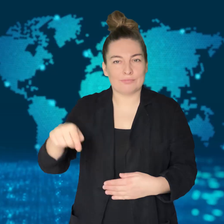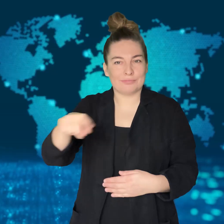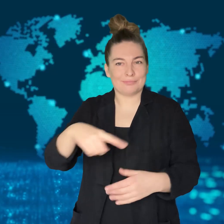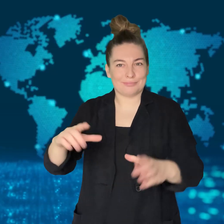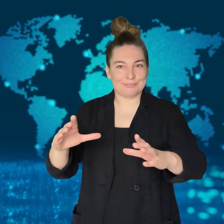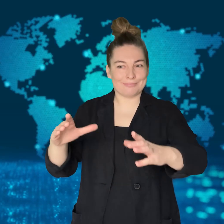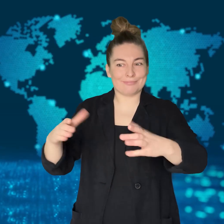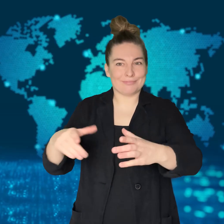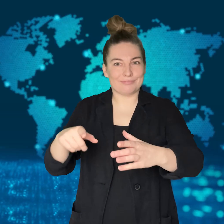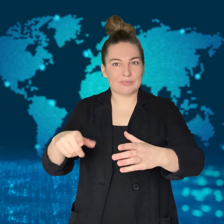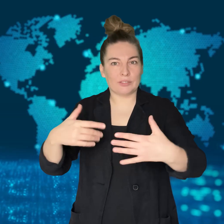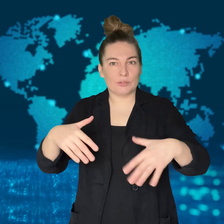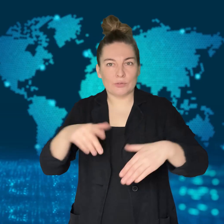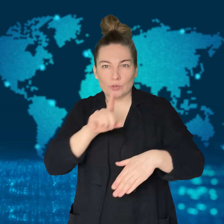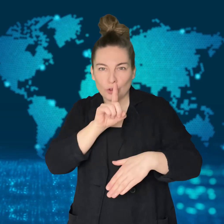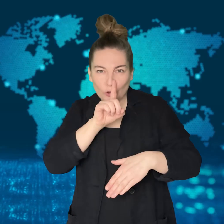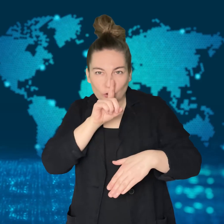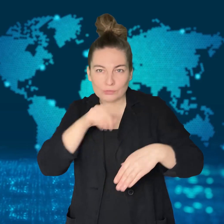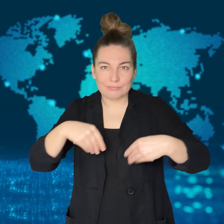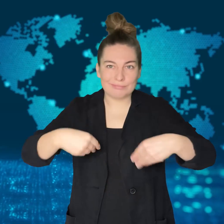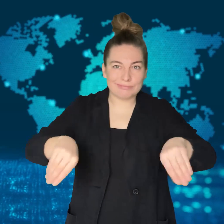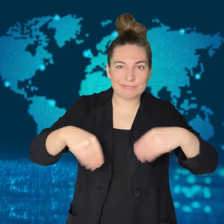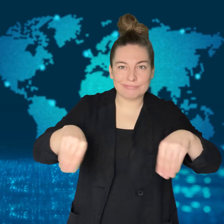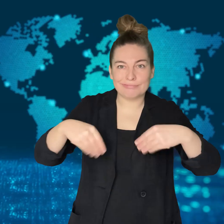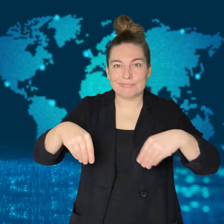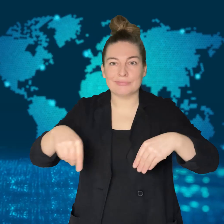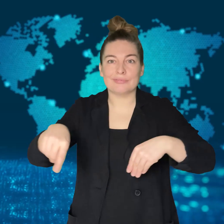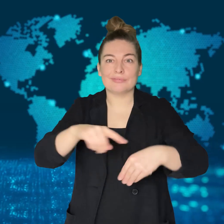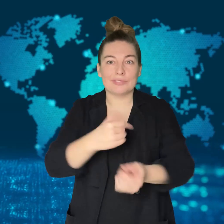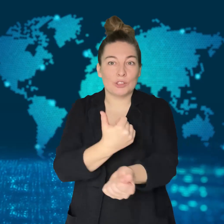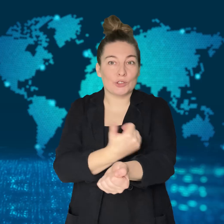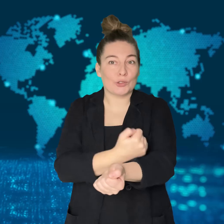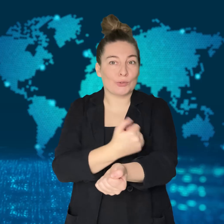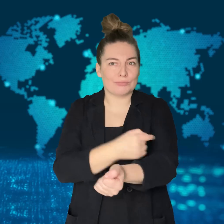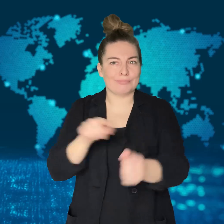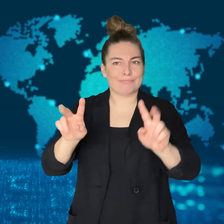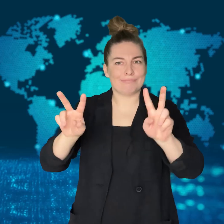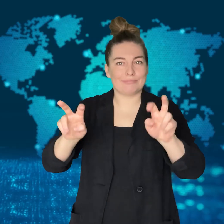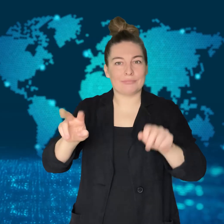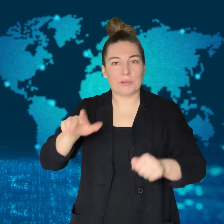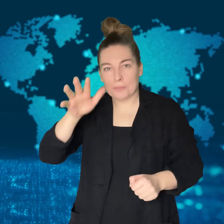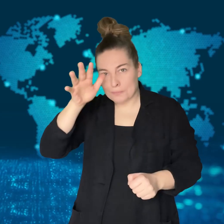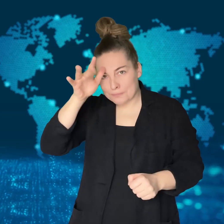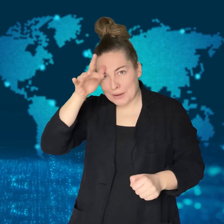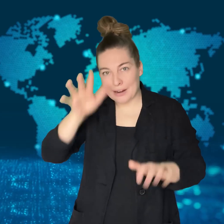[MONIKA]: Members of the "Bali Nine" drug smugglers